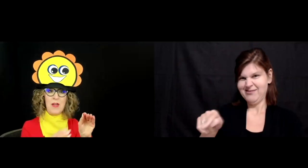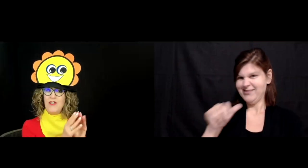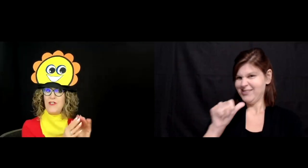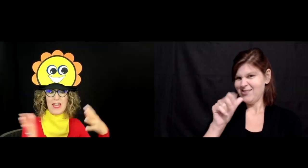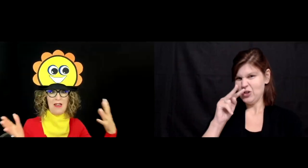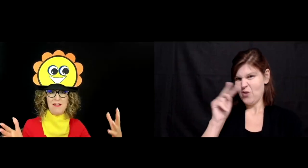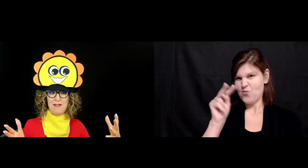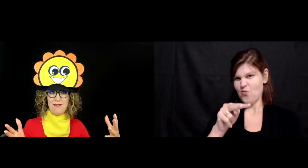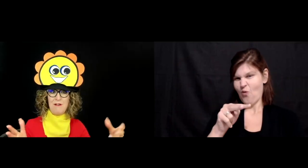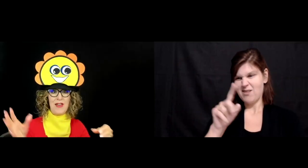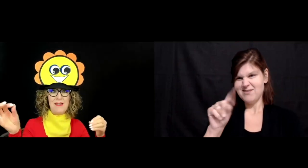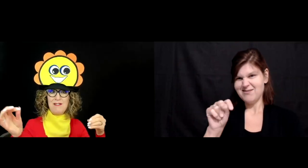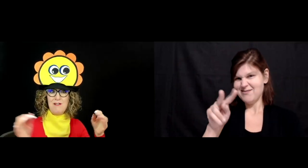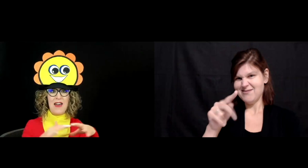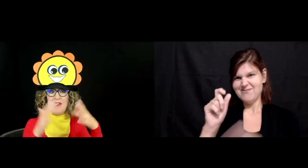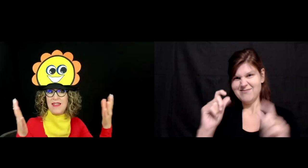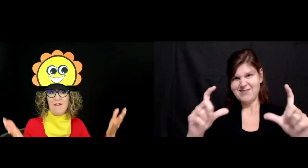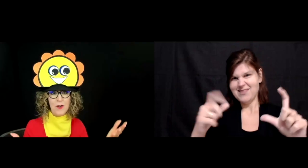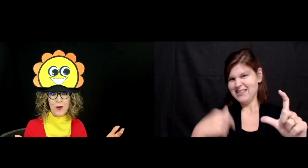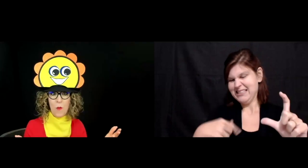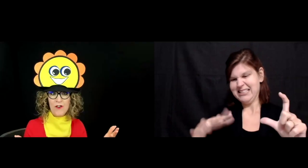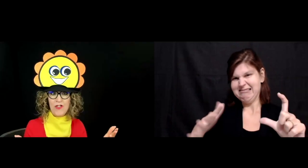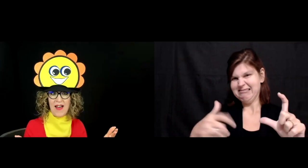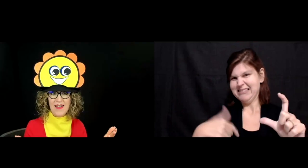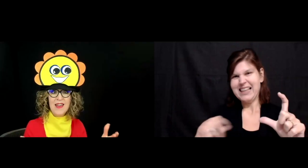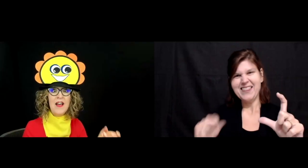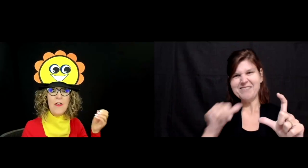because you think, "It's too this, it's too that, they're never gonna watch that."